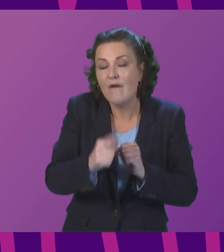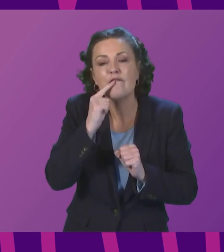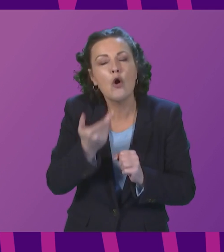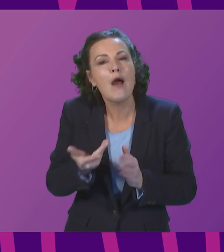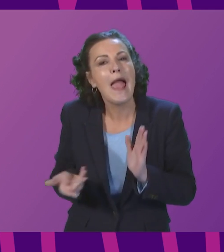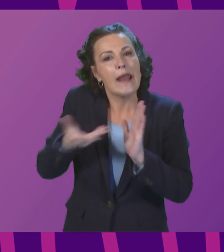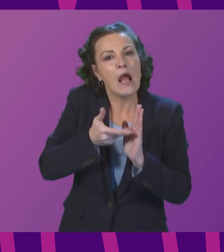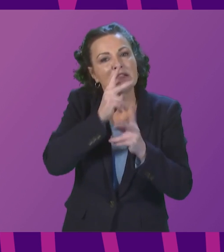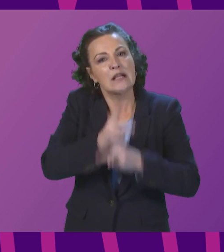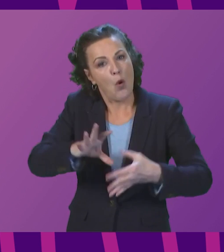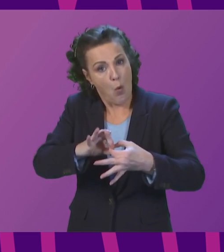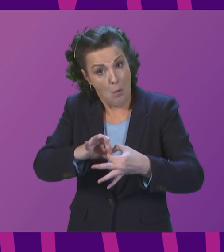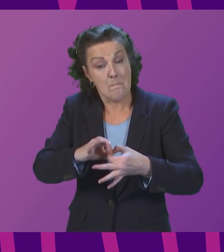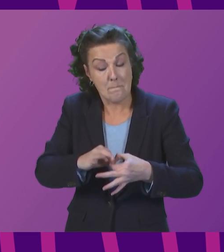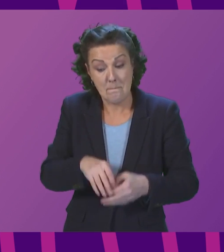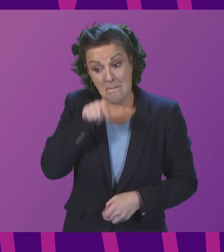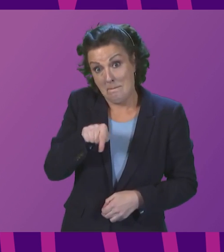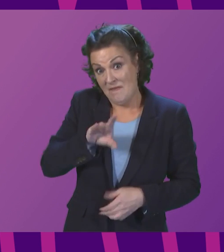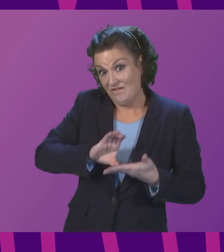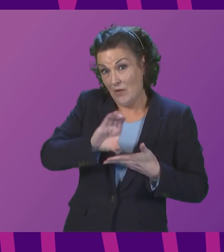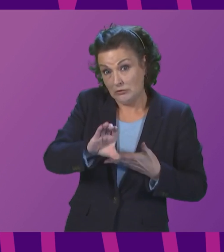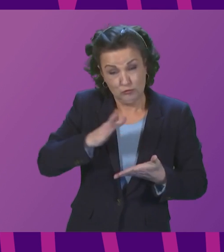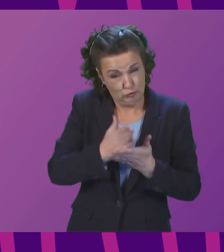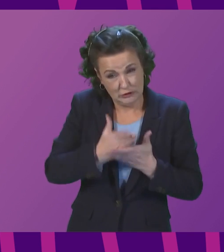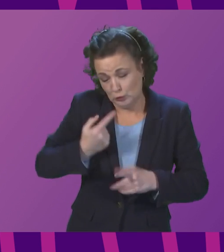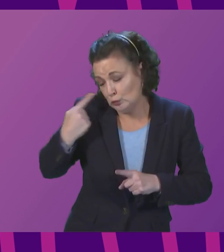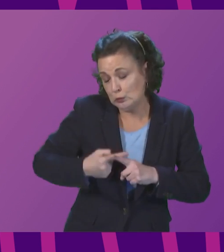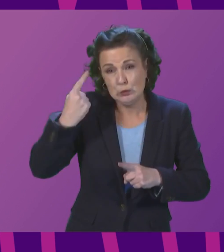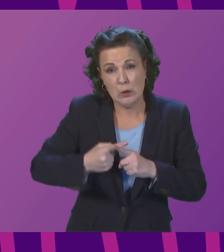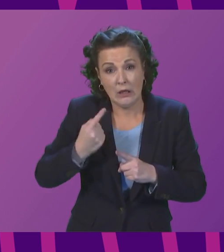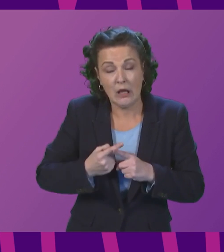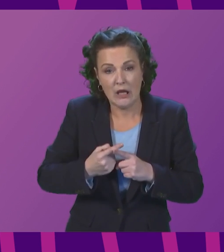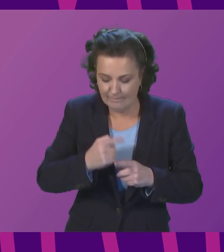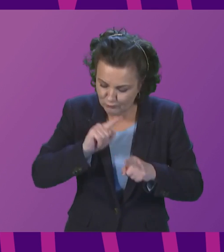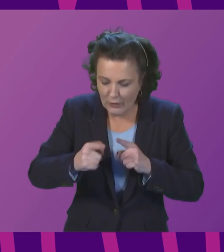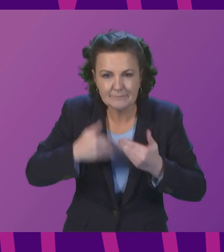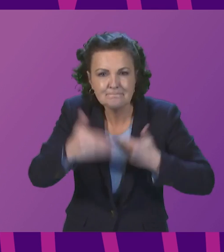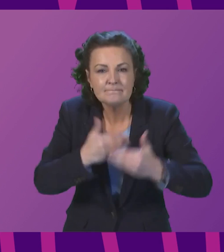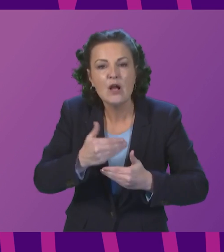Part of that funding is being used to rapidly scale up hospital at home services, first